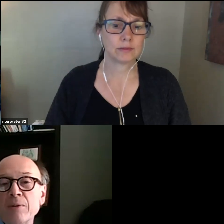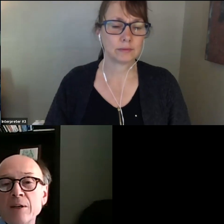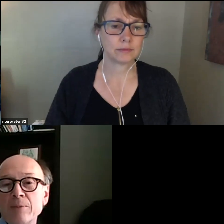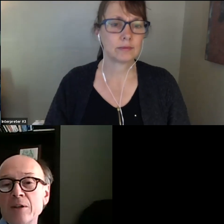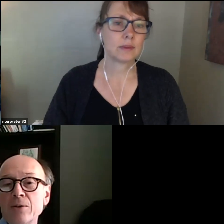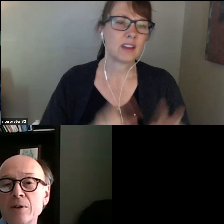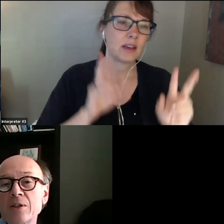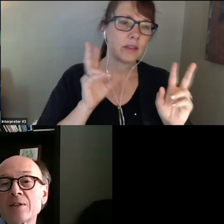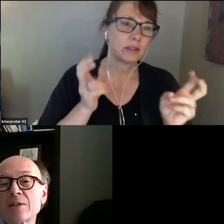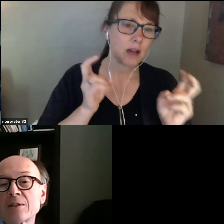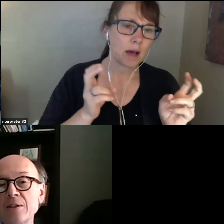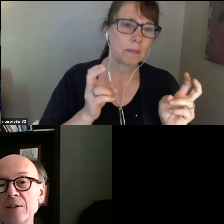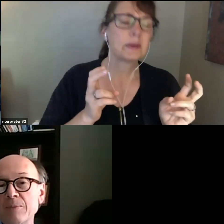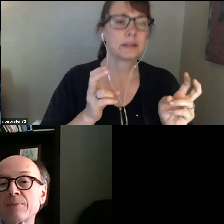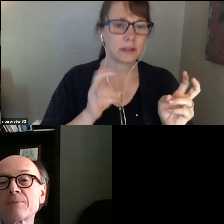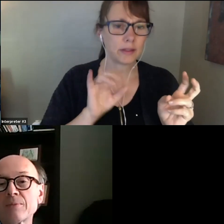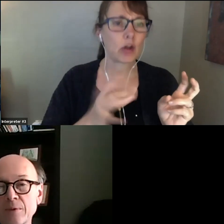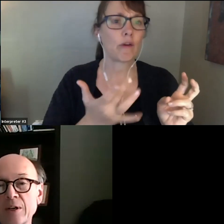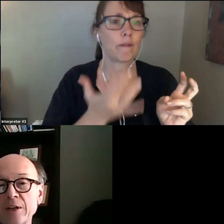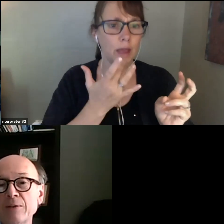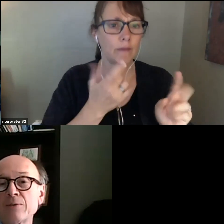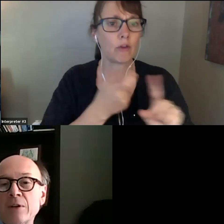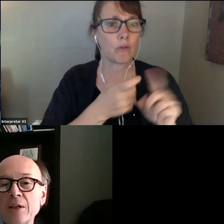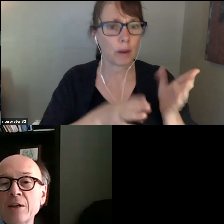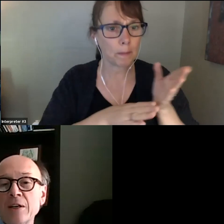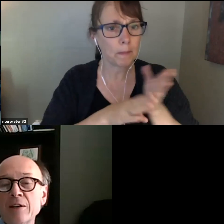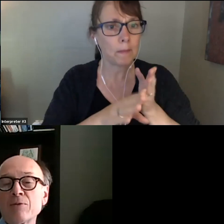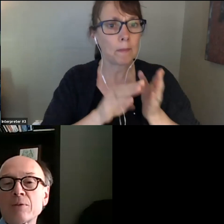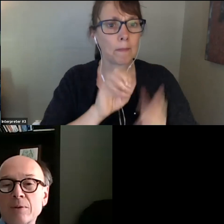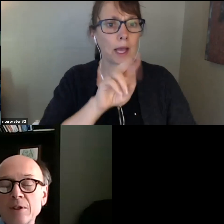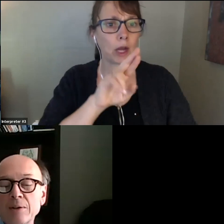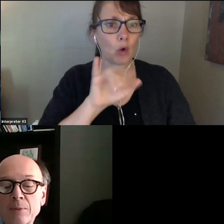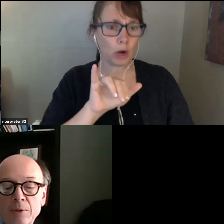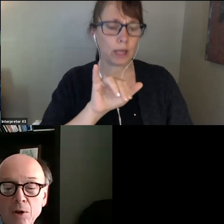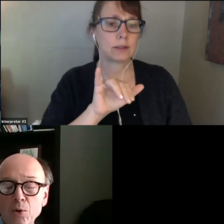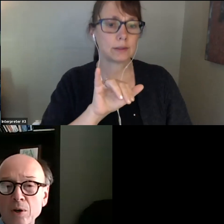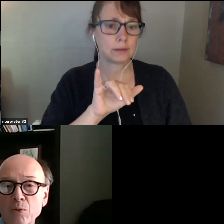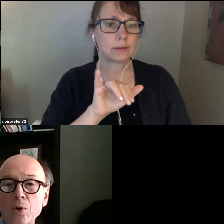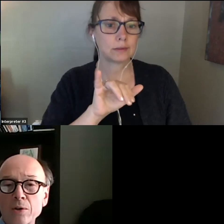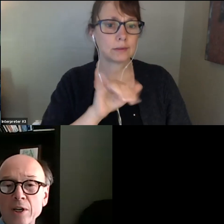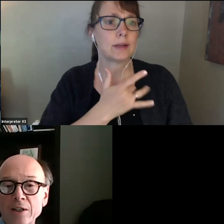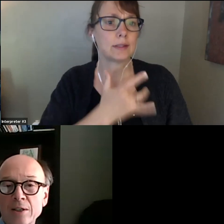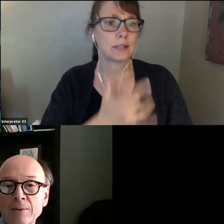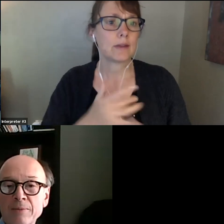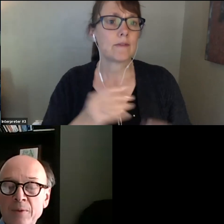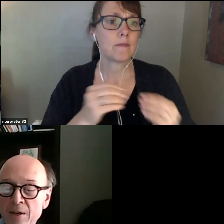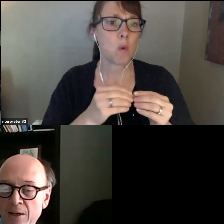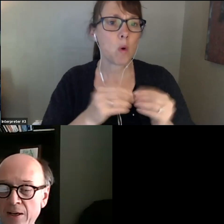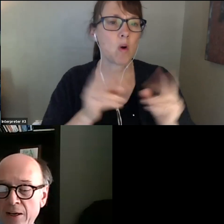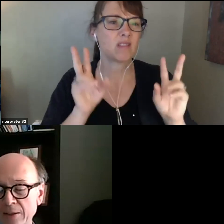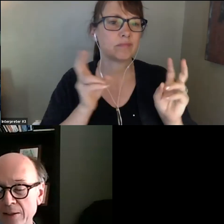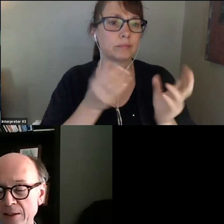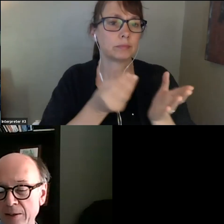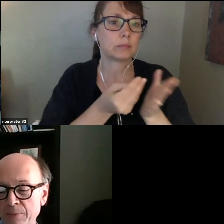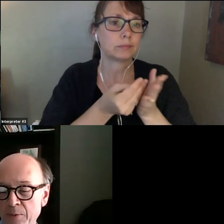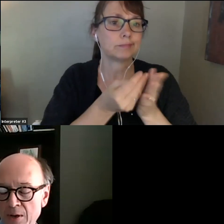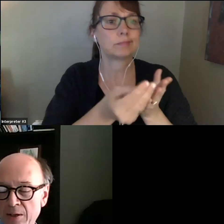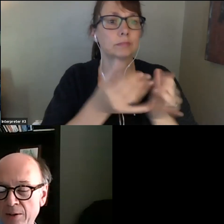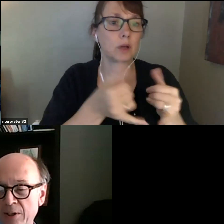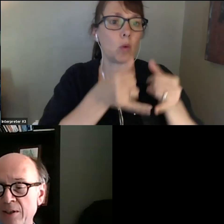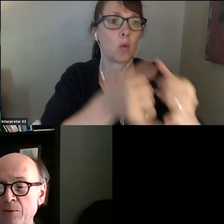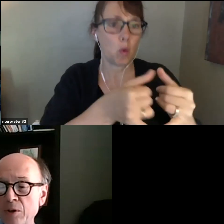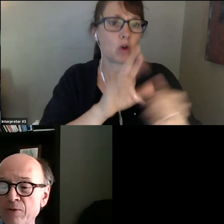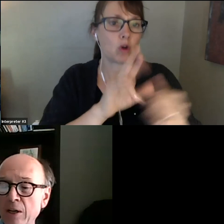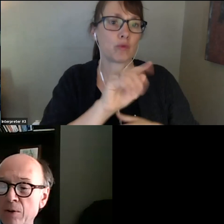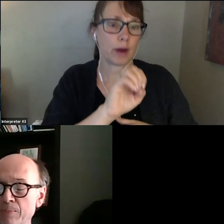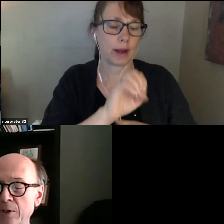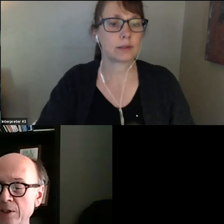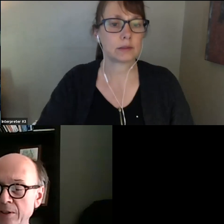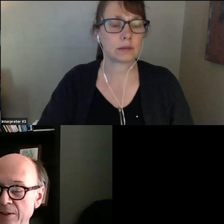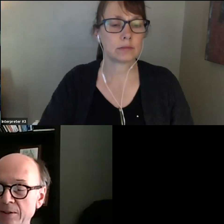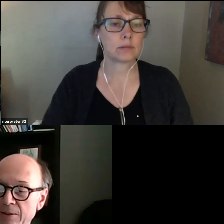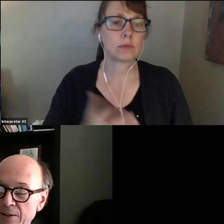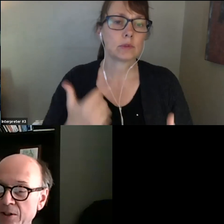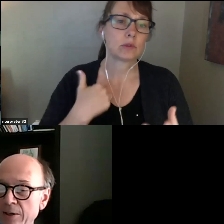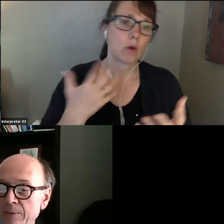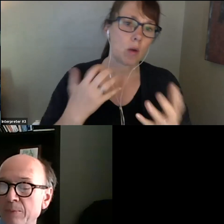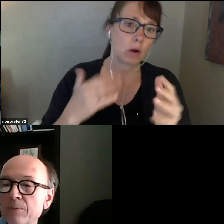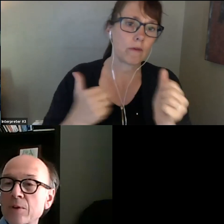by minorities tend to have lower award rates. And the thing I wanted to follow up on and